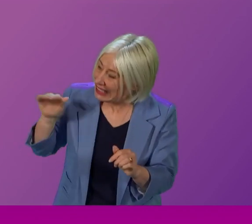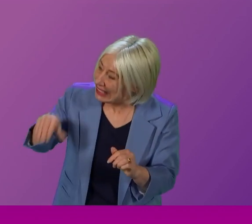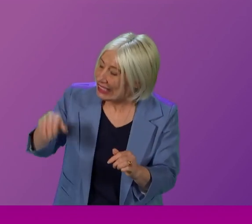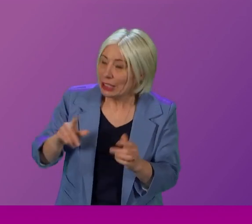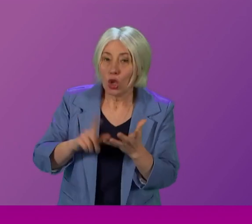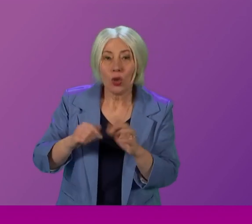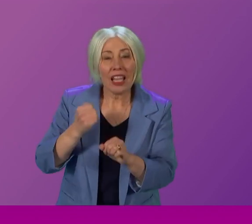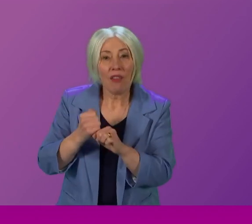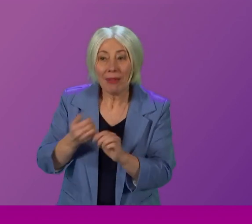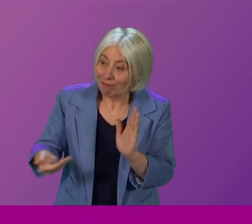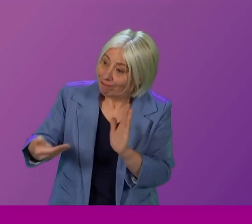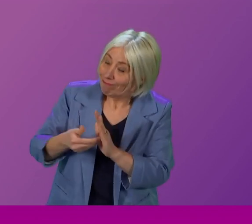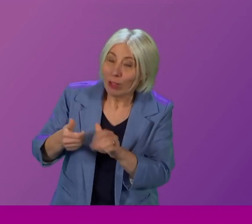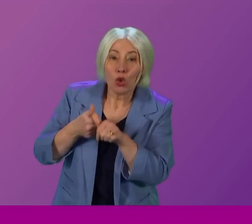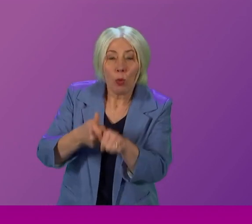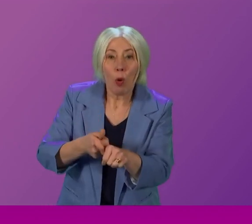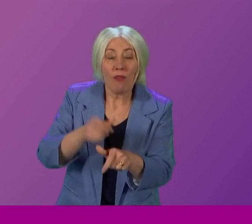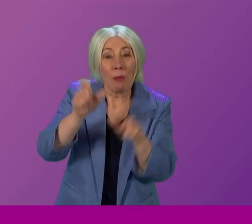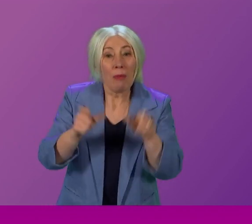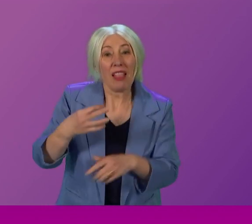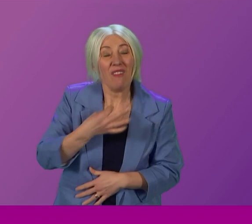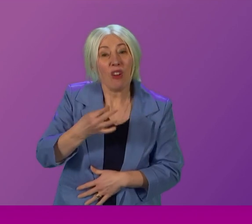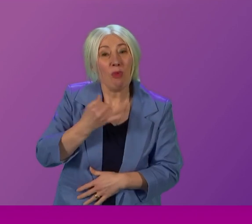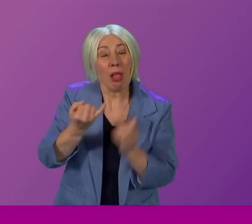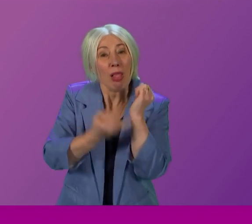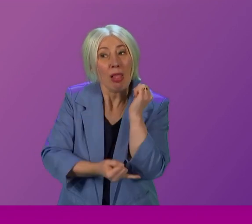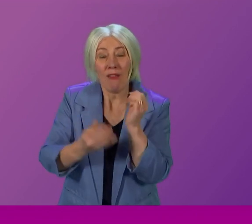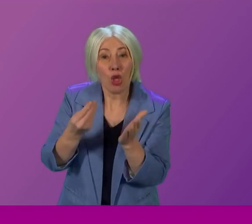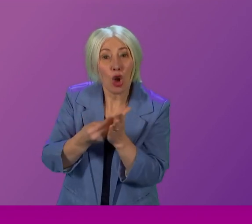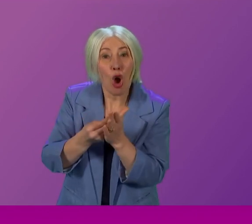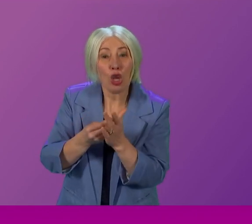support for vulnerable households with their energy costs. Prior to the introduction of